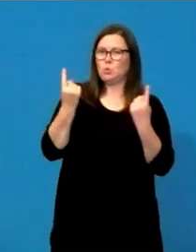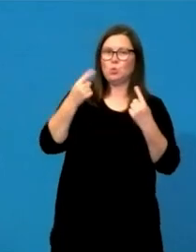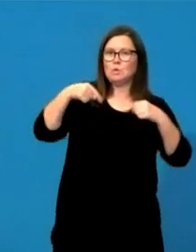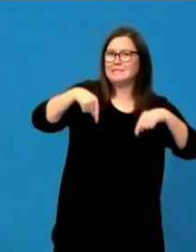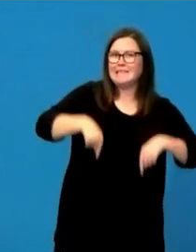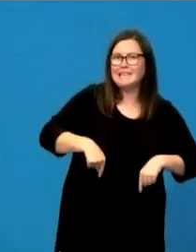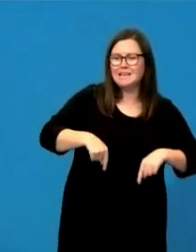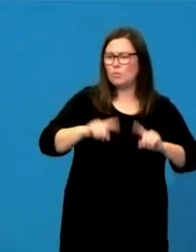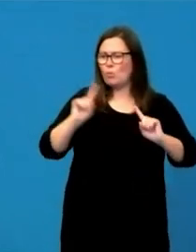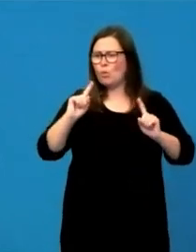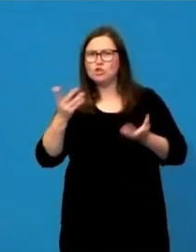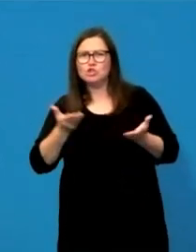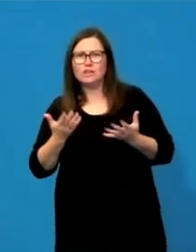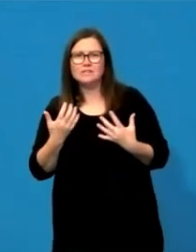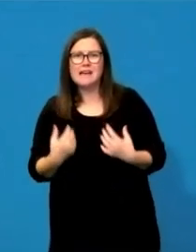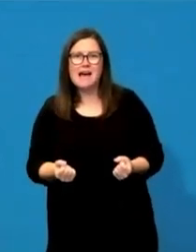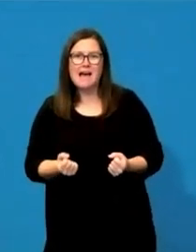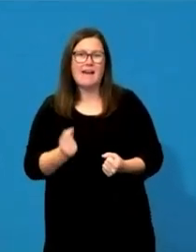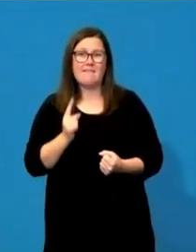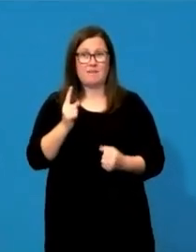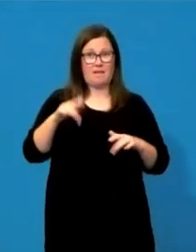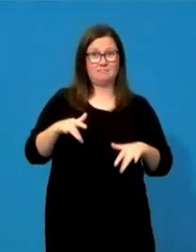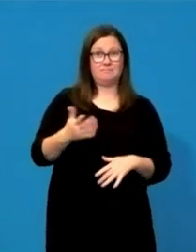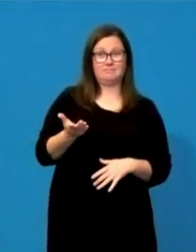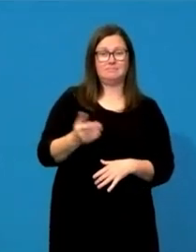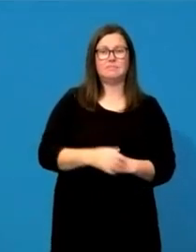And what happens to the unspent money?